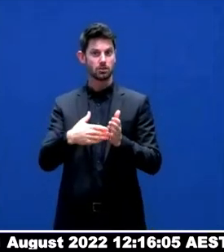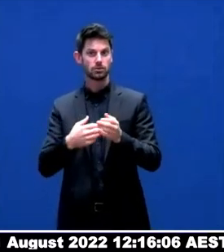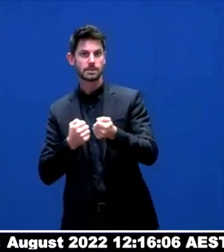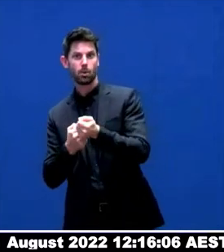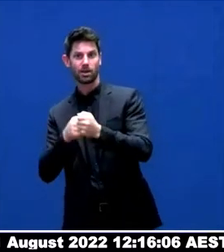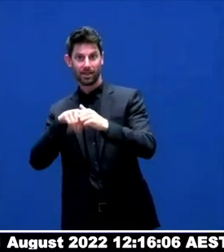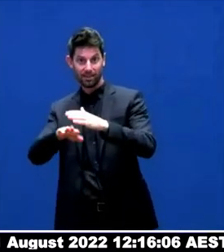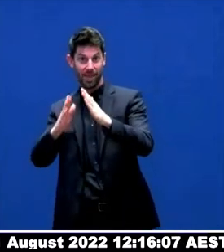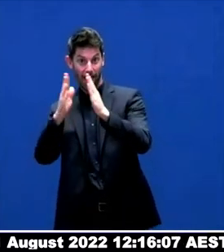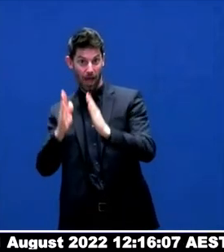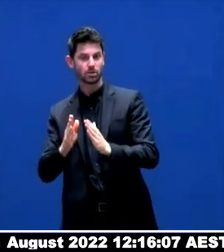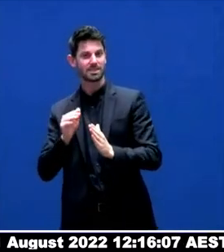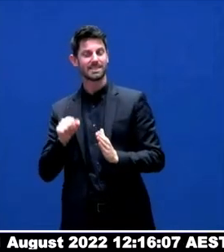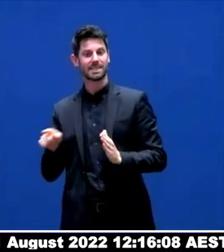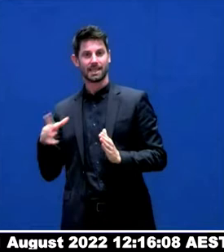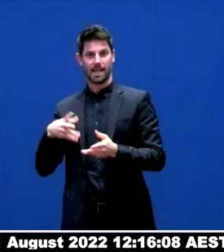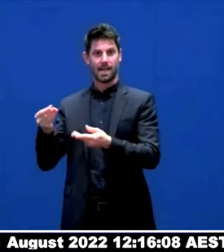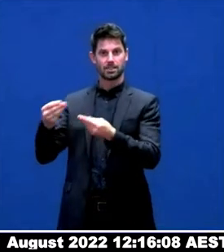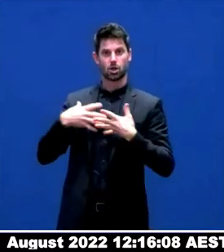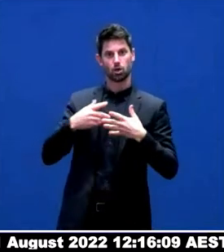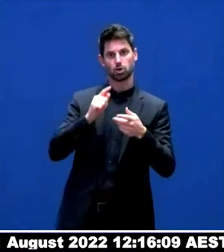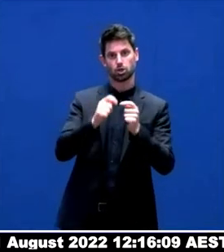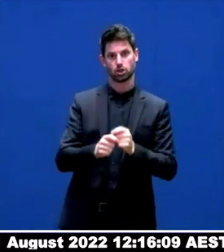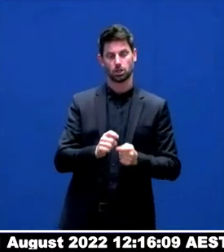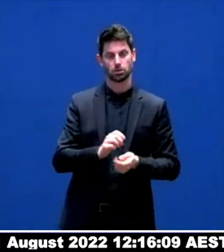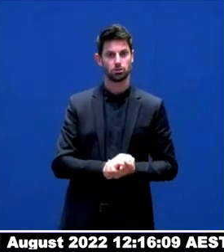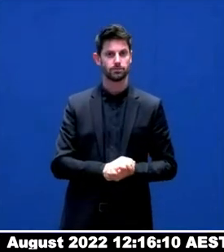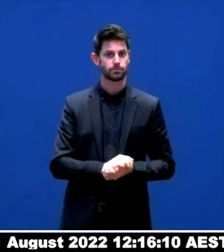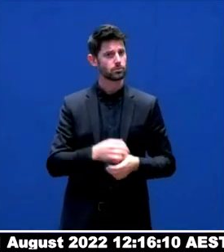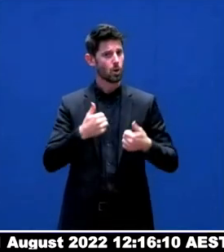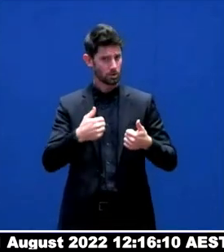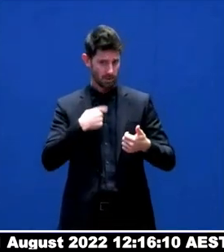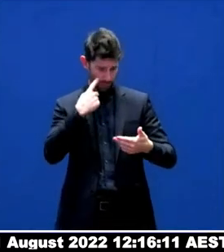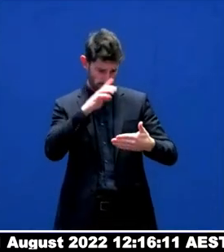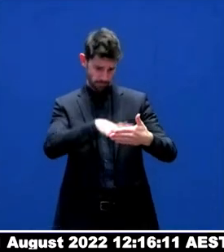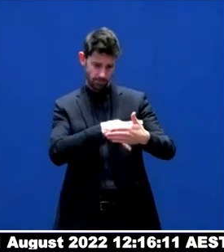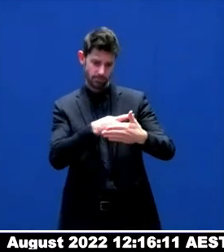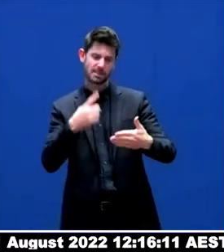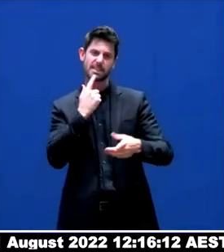Alright. Looking at the tables here, so the median waiting time for newly